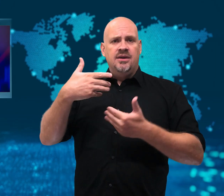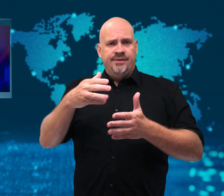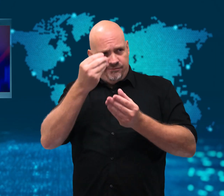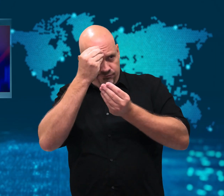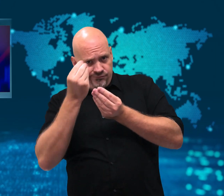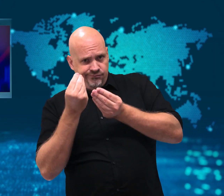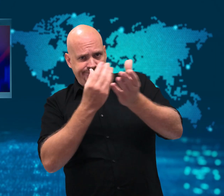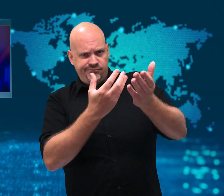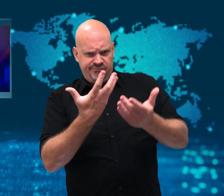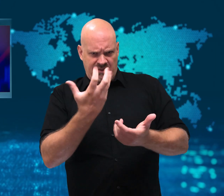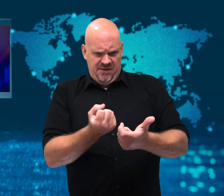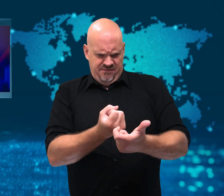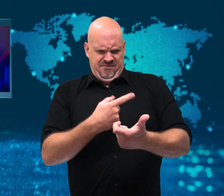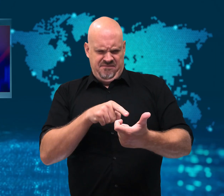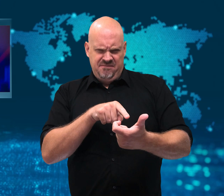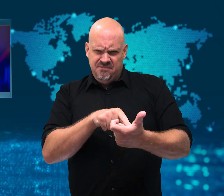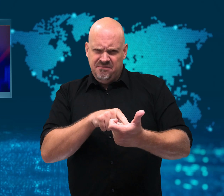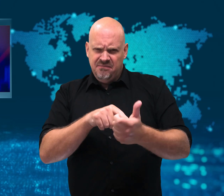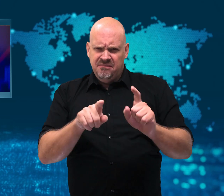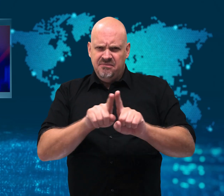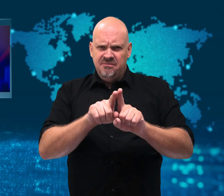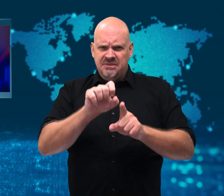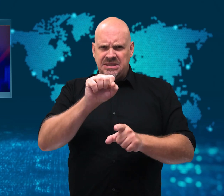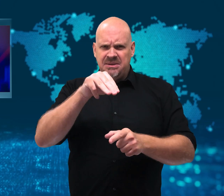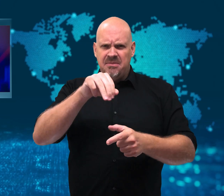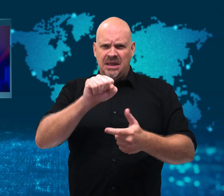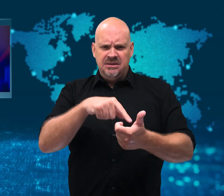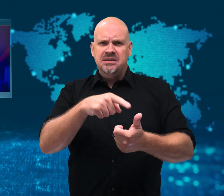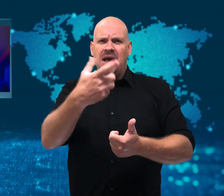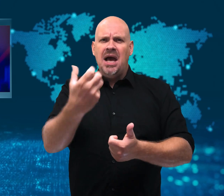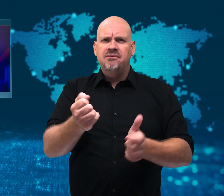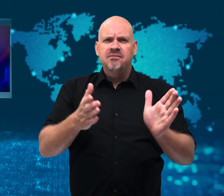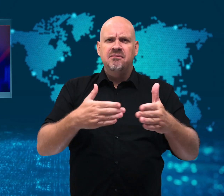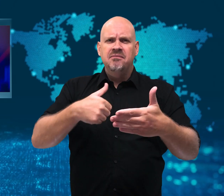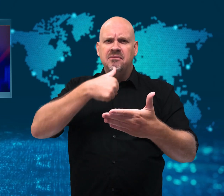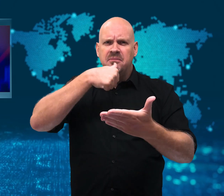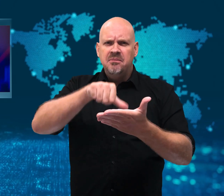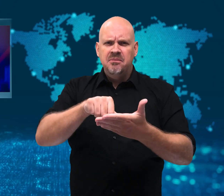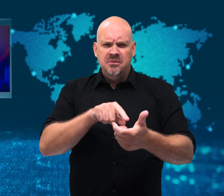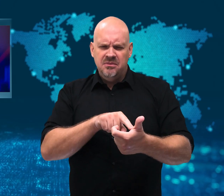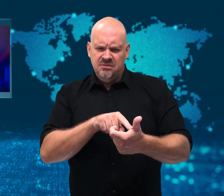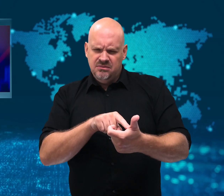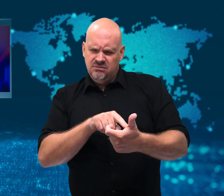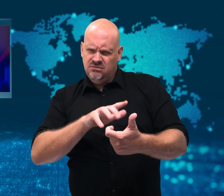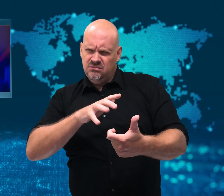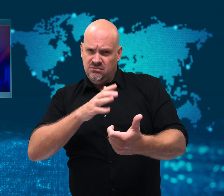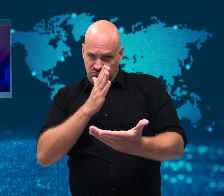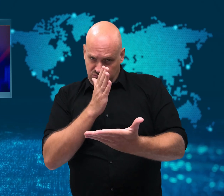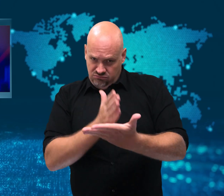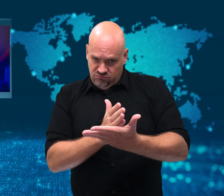with “Proofpoint” if they receive a suspicious message.